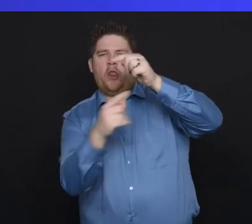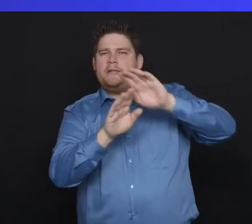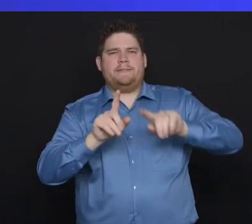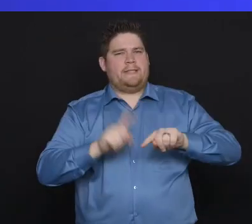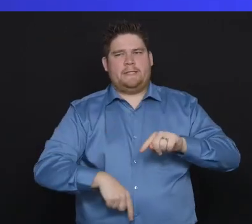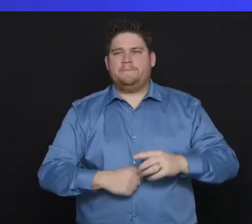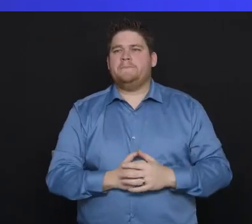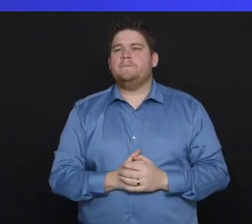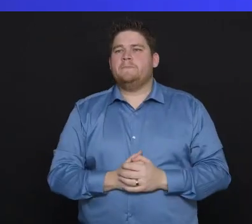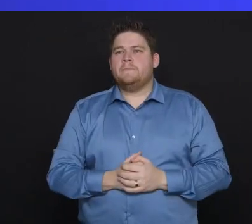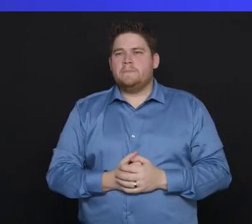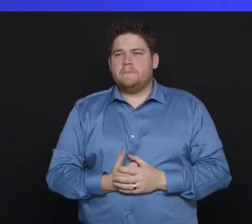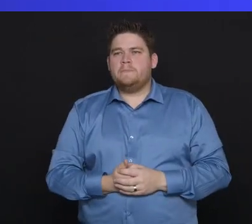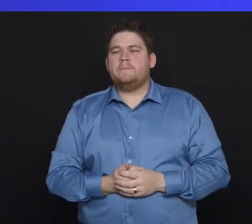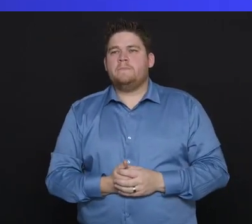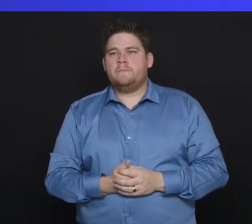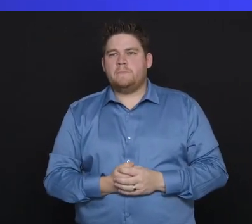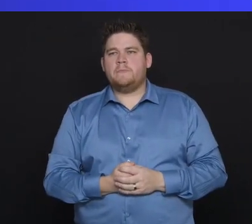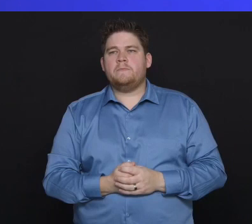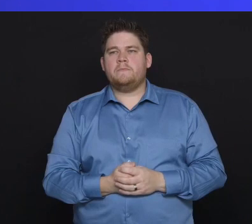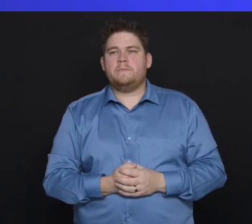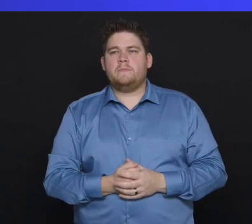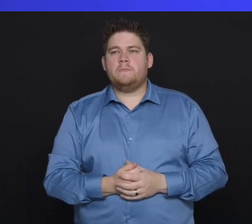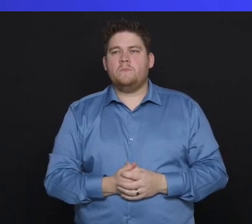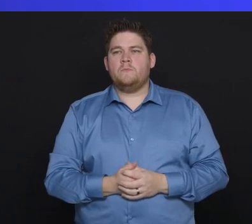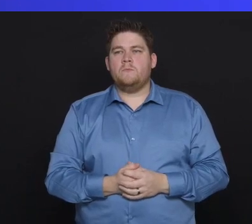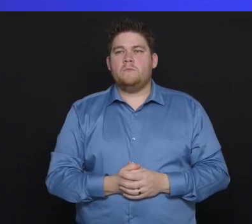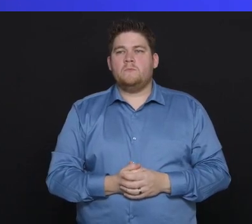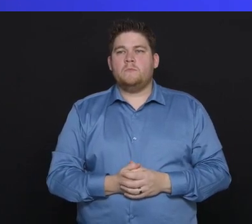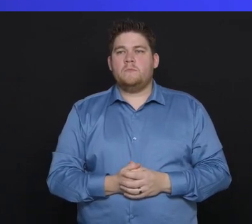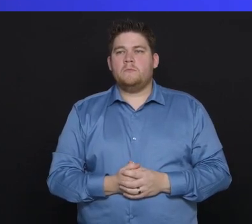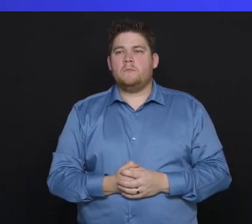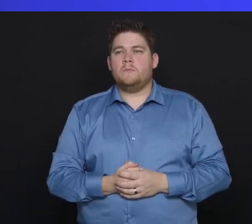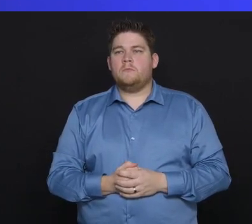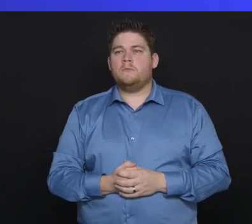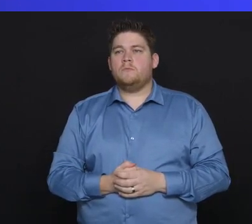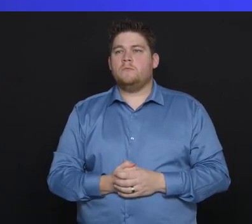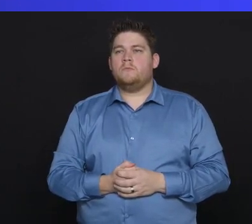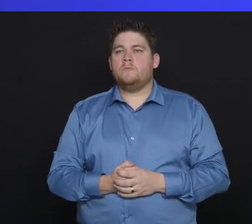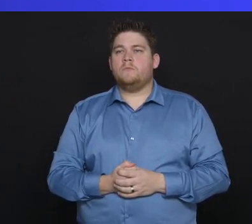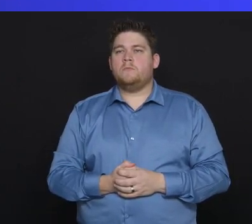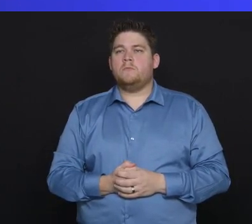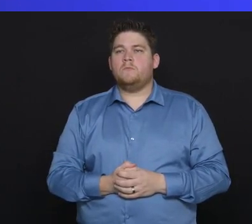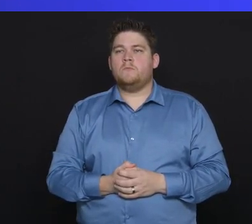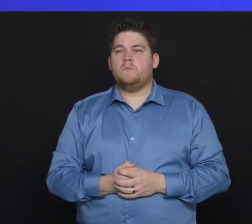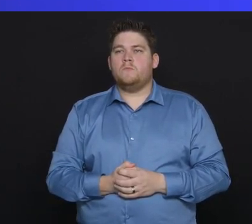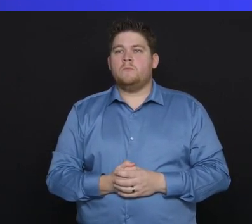they have moved into the area and it's the same with my home progress